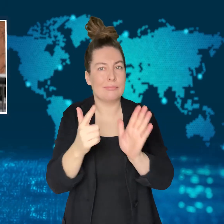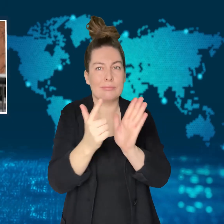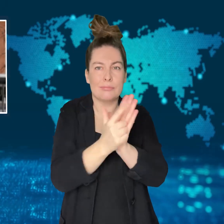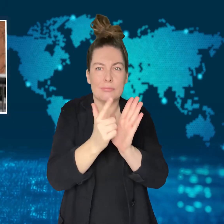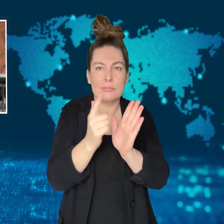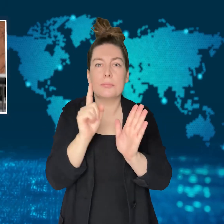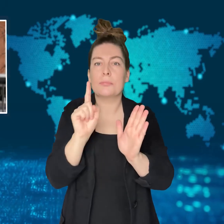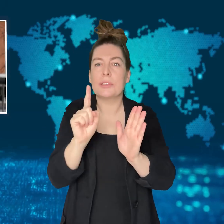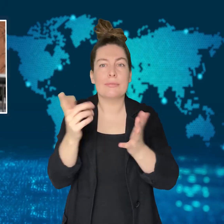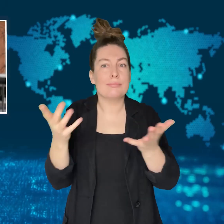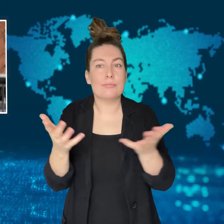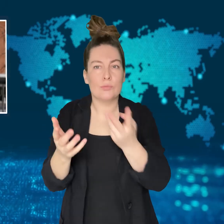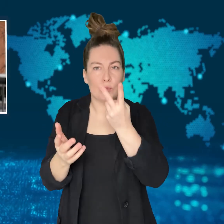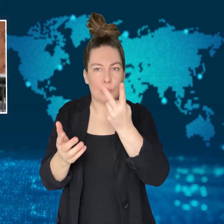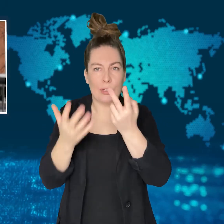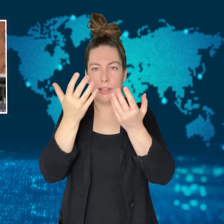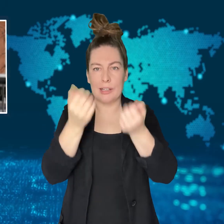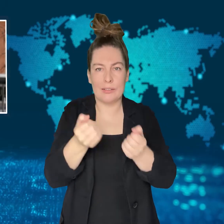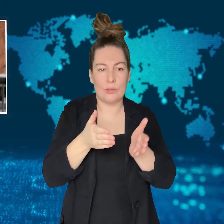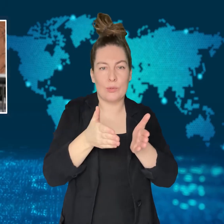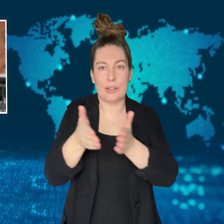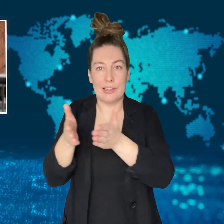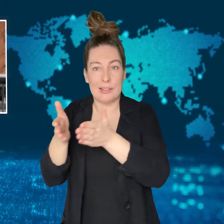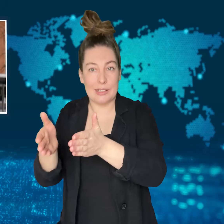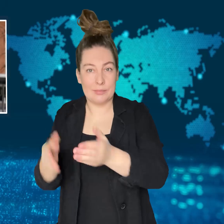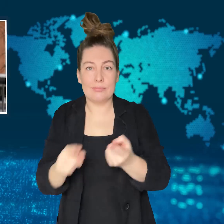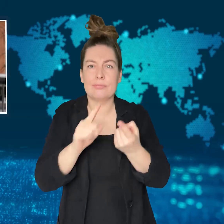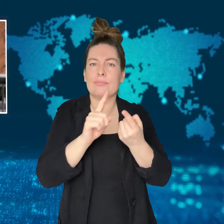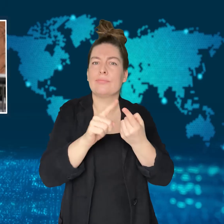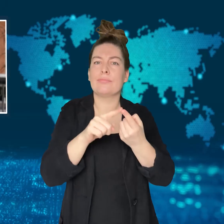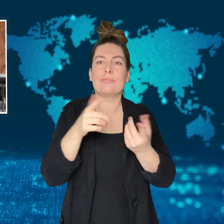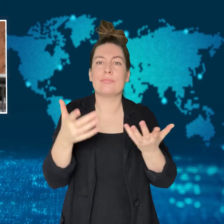since almost 35 years ago it was banned from